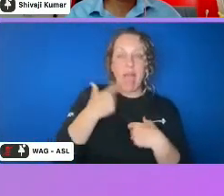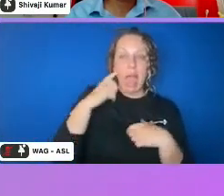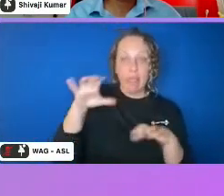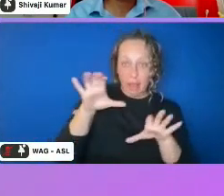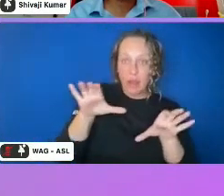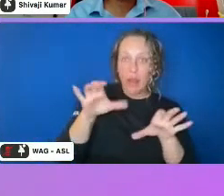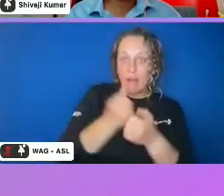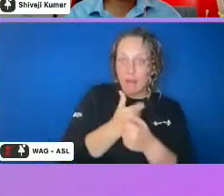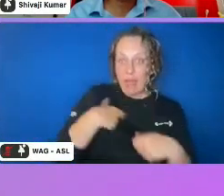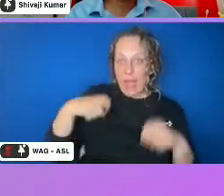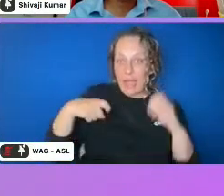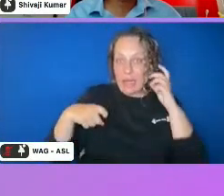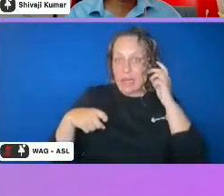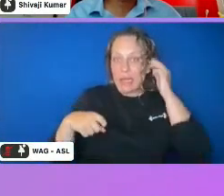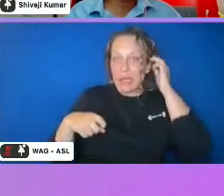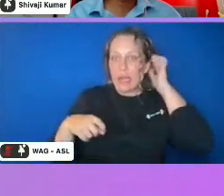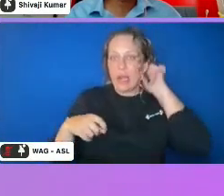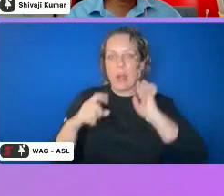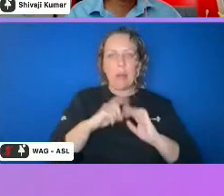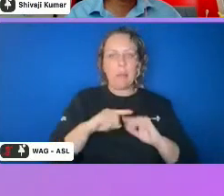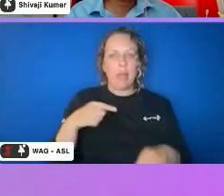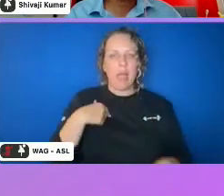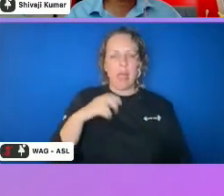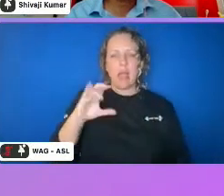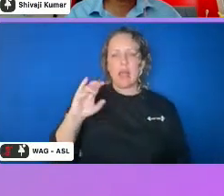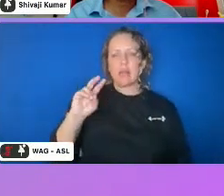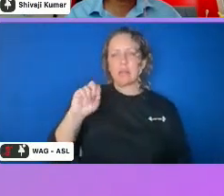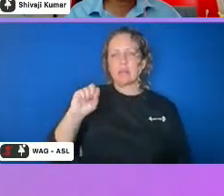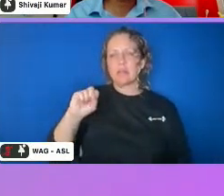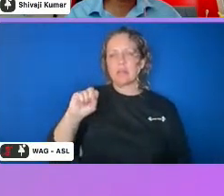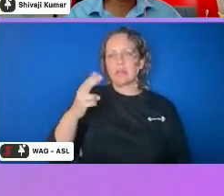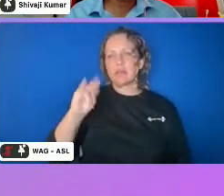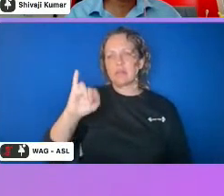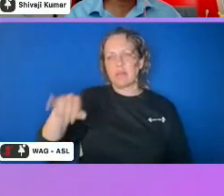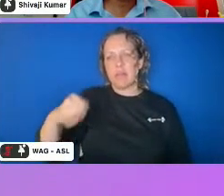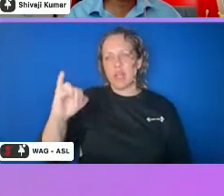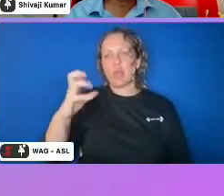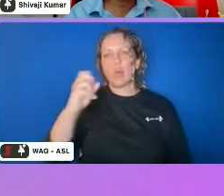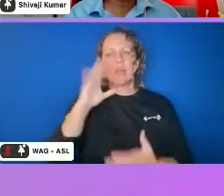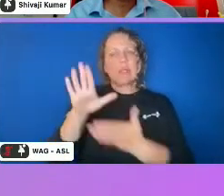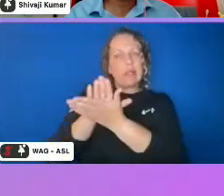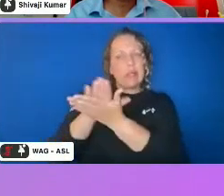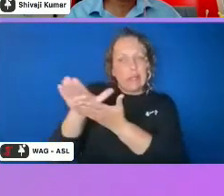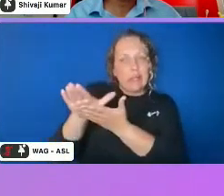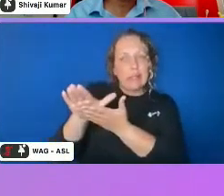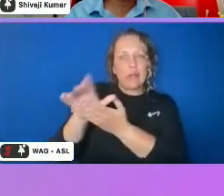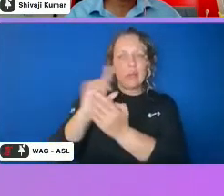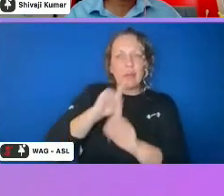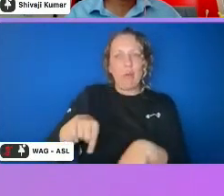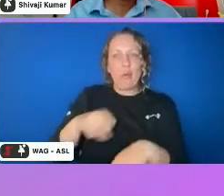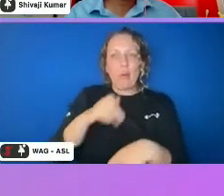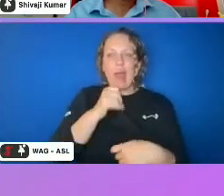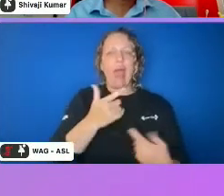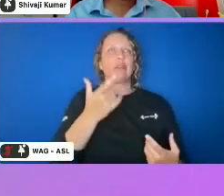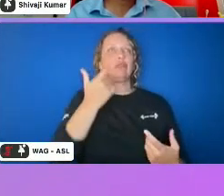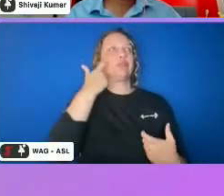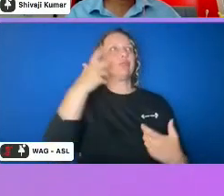but Shivaji wants to see a clean report, not just take my word for it. So let's run those tests again.